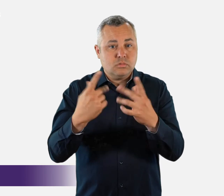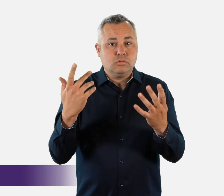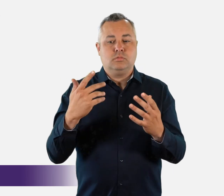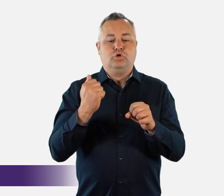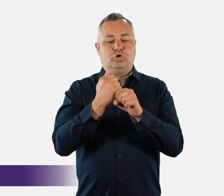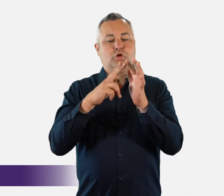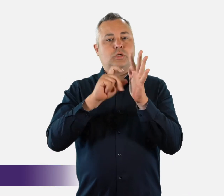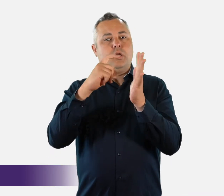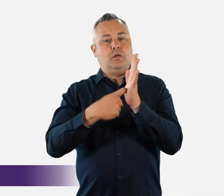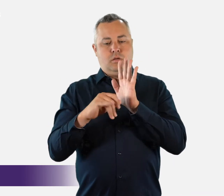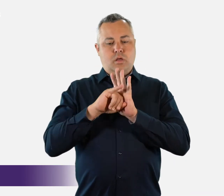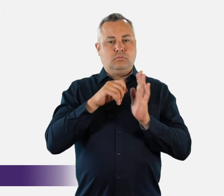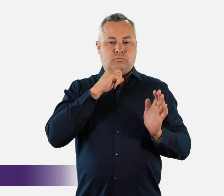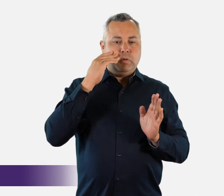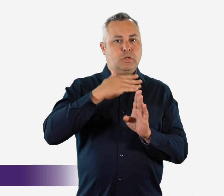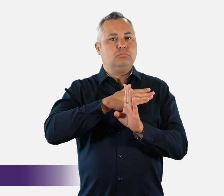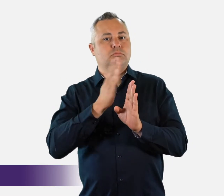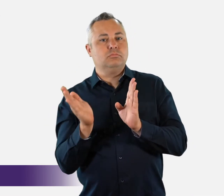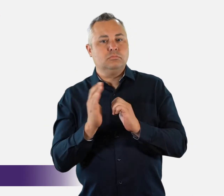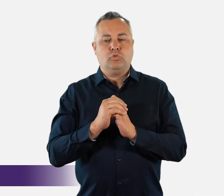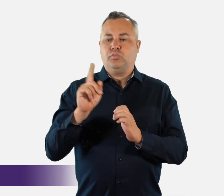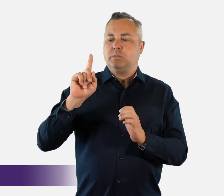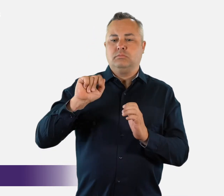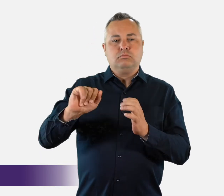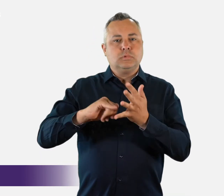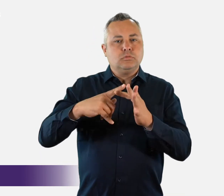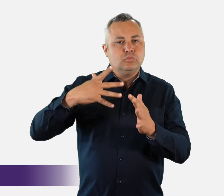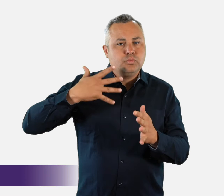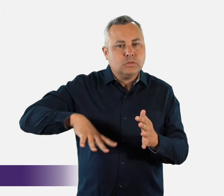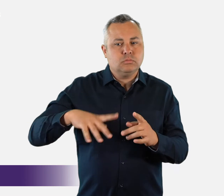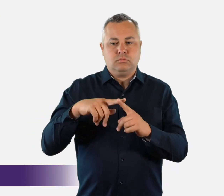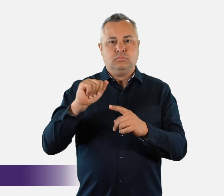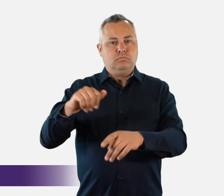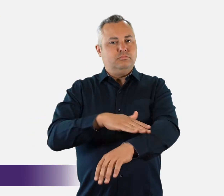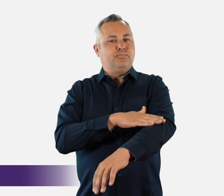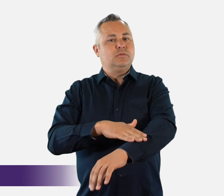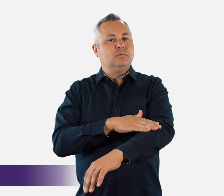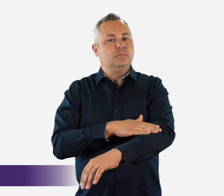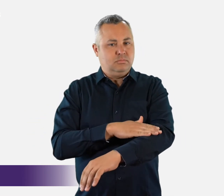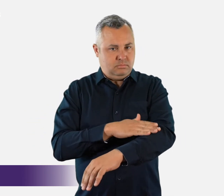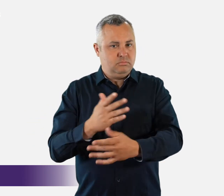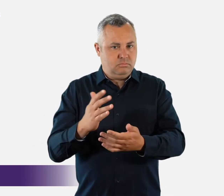gender, gender identity, sexual orientation, intersex status, and ethnic origin or race.